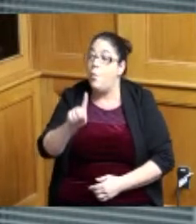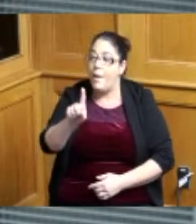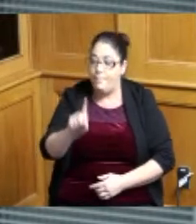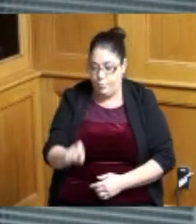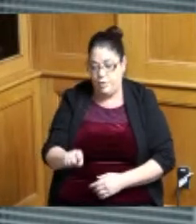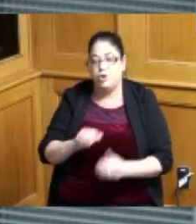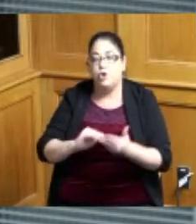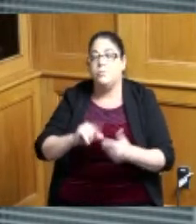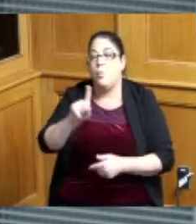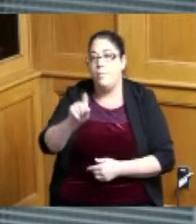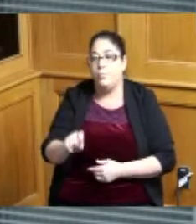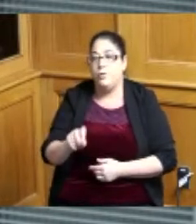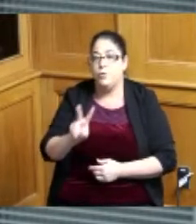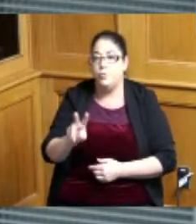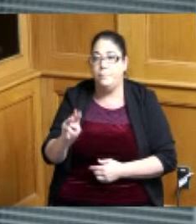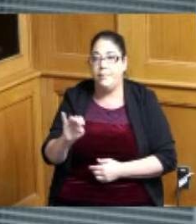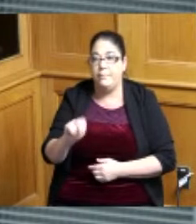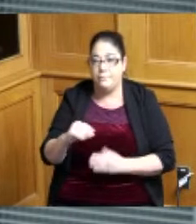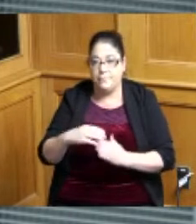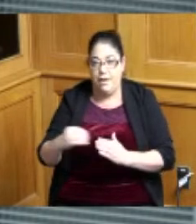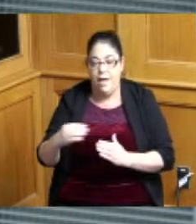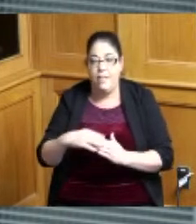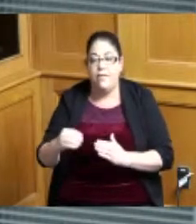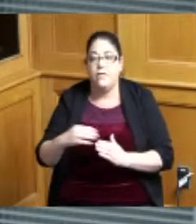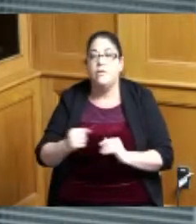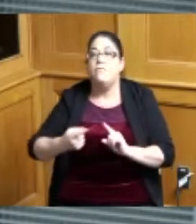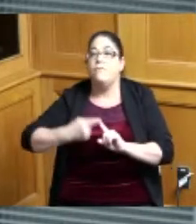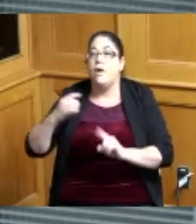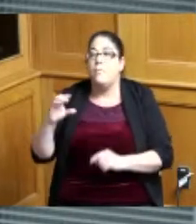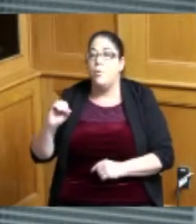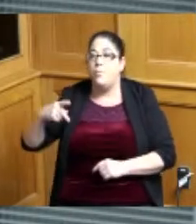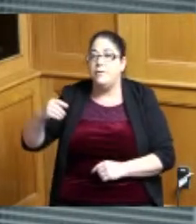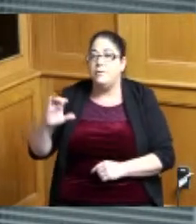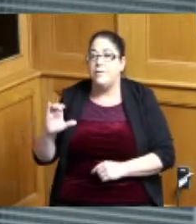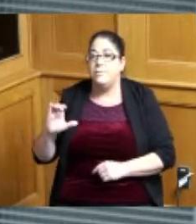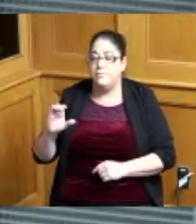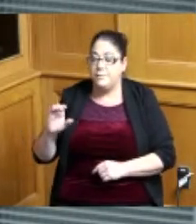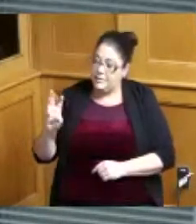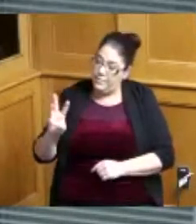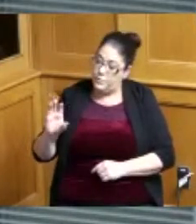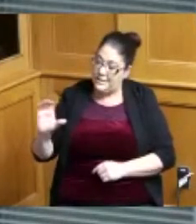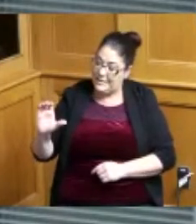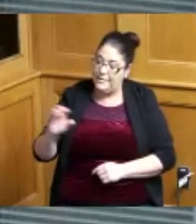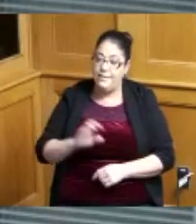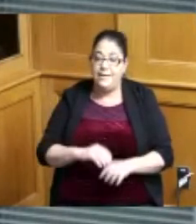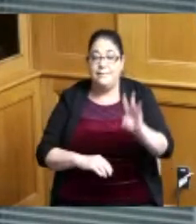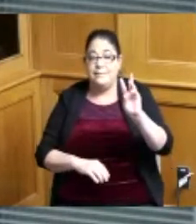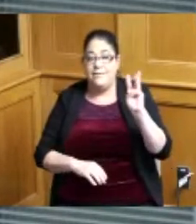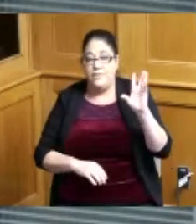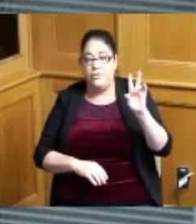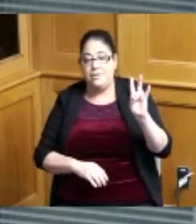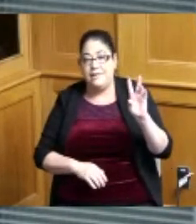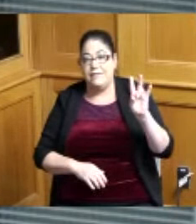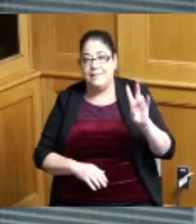thousand dollars already is secured from OPWC and 776 thousand dollars from Springfield Township